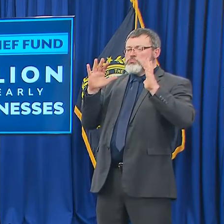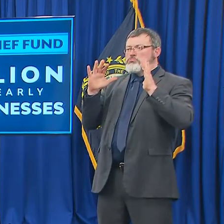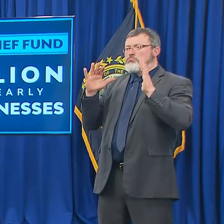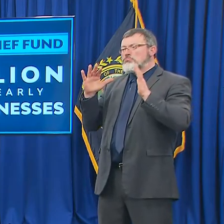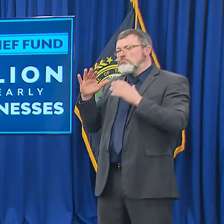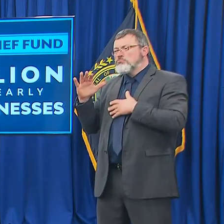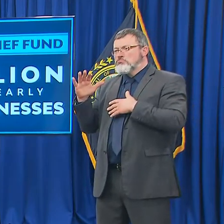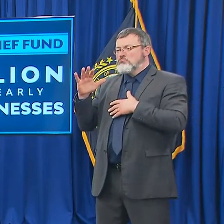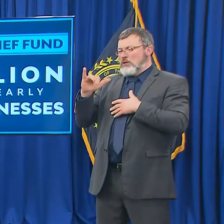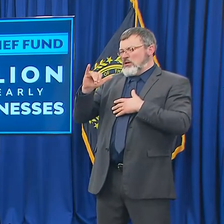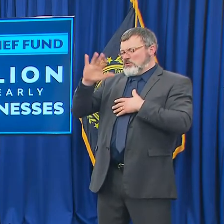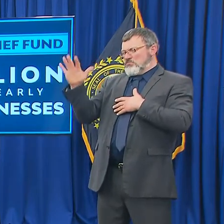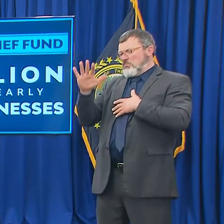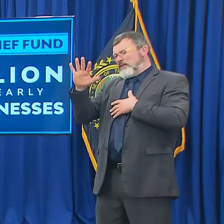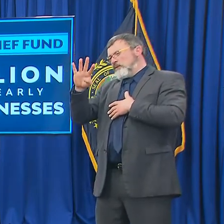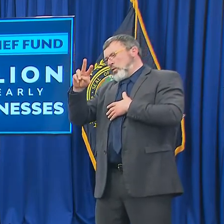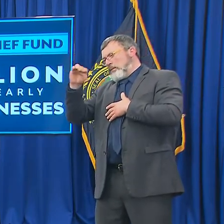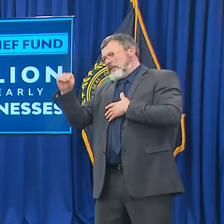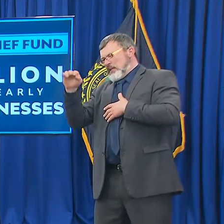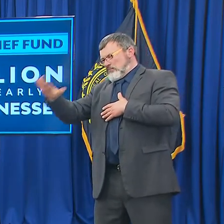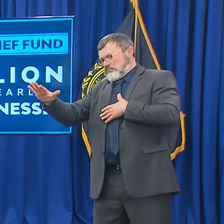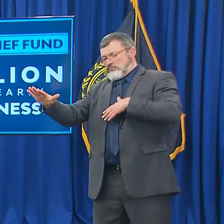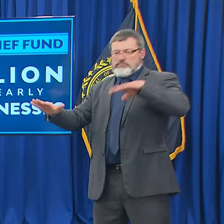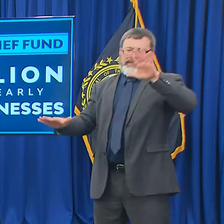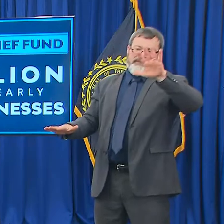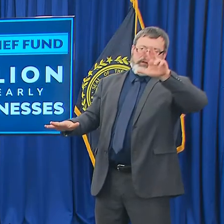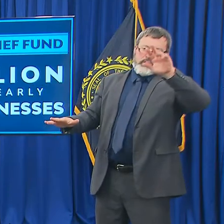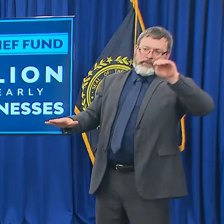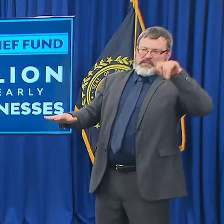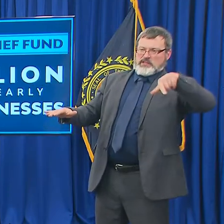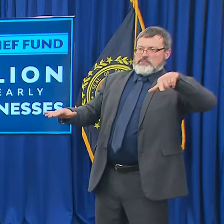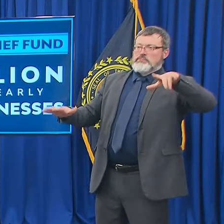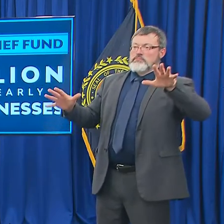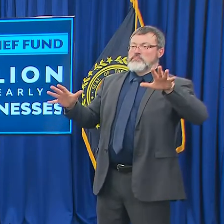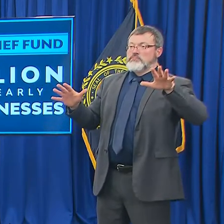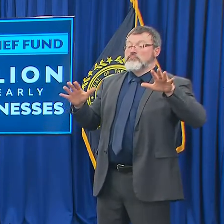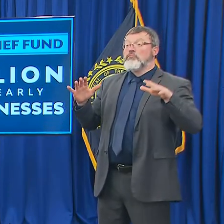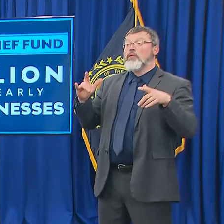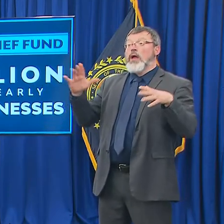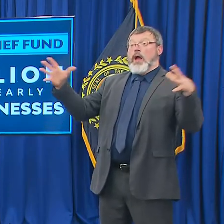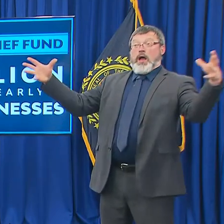just kind of talking about Thanksgiving a little bit. Obviously, we know that everyone has